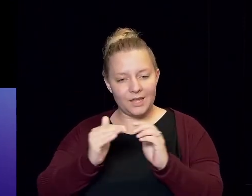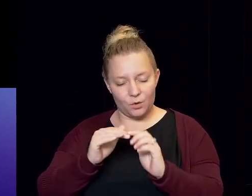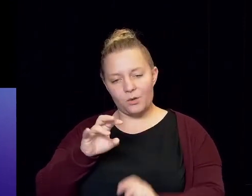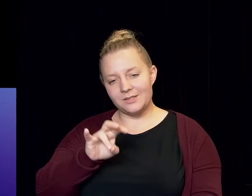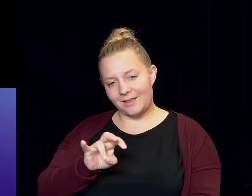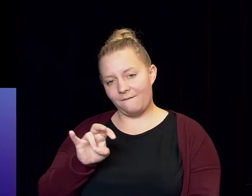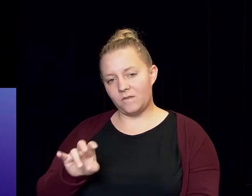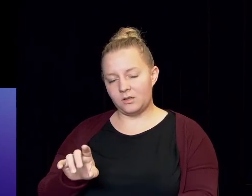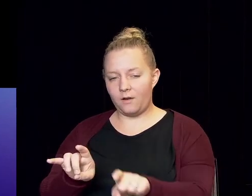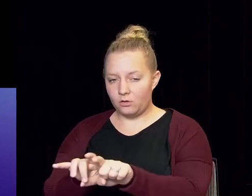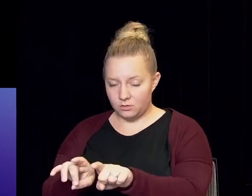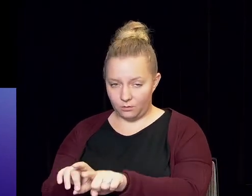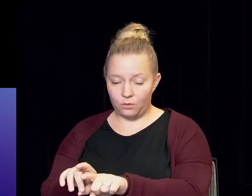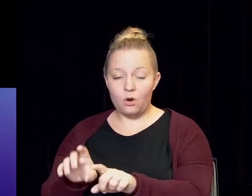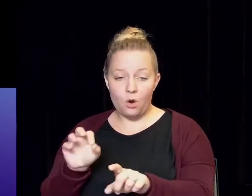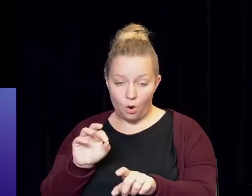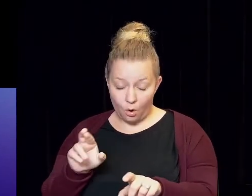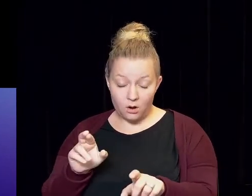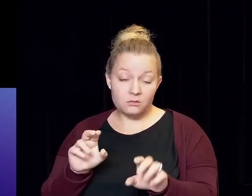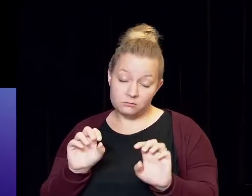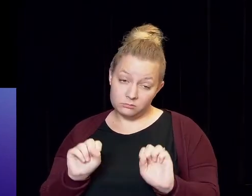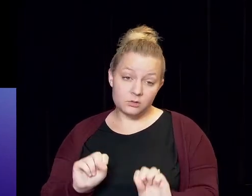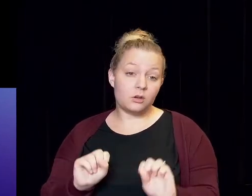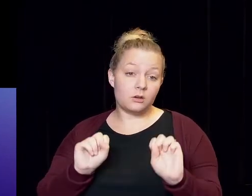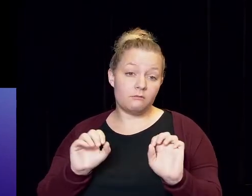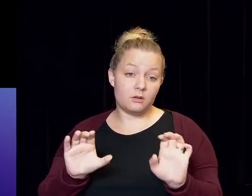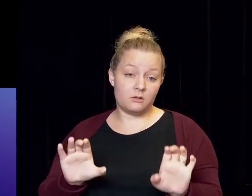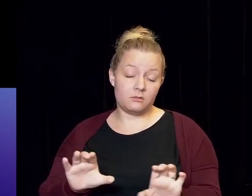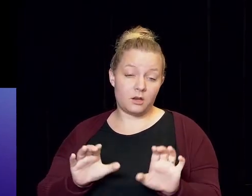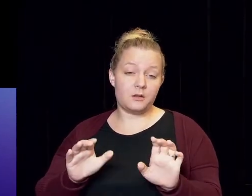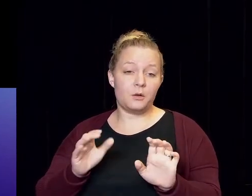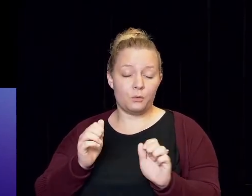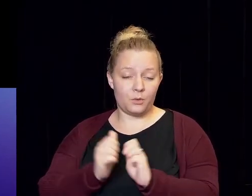as well. Or, this one you actually could have done with your mental math that you already know.